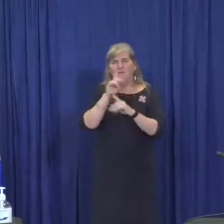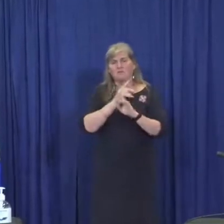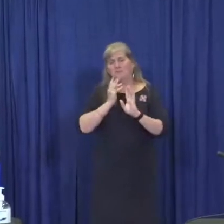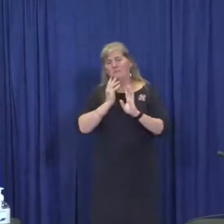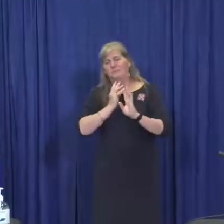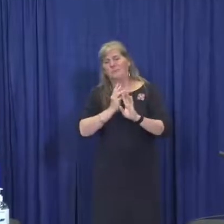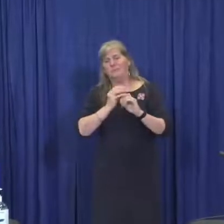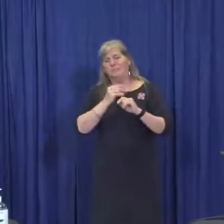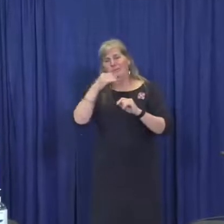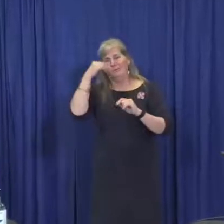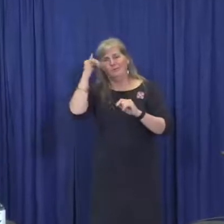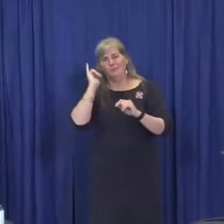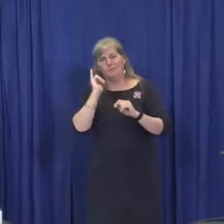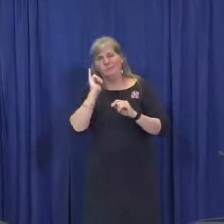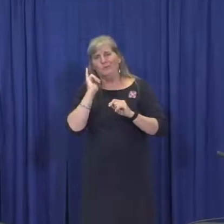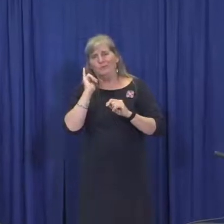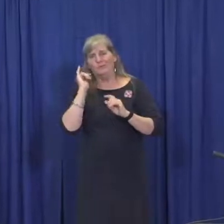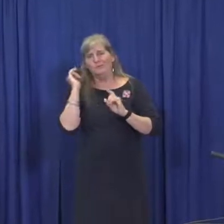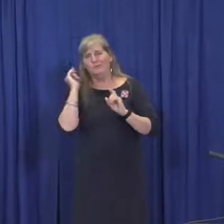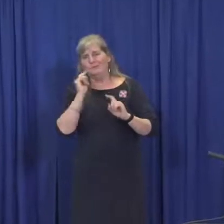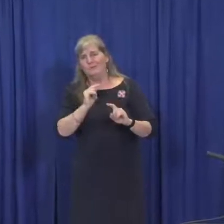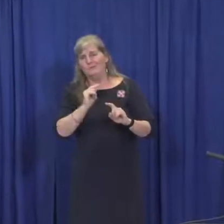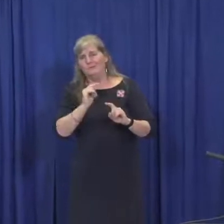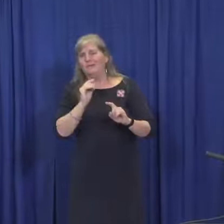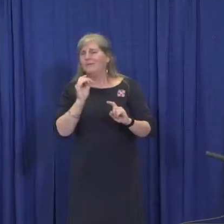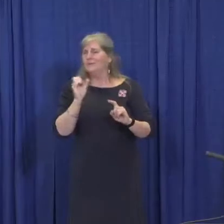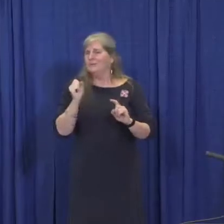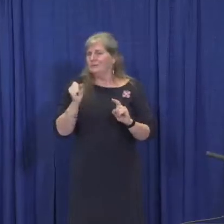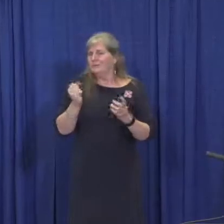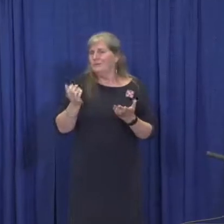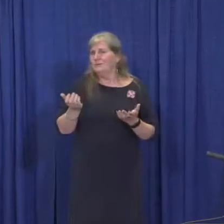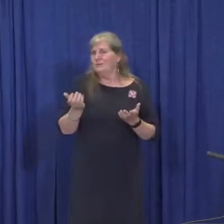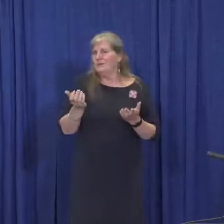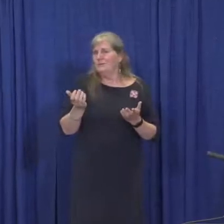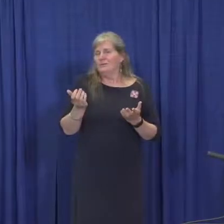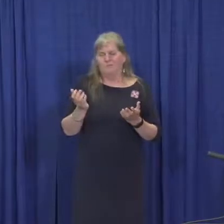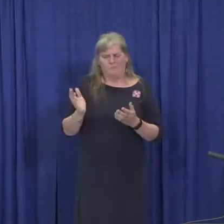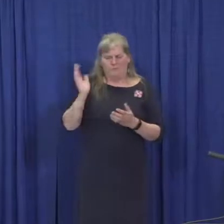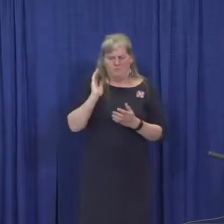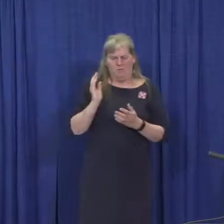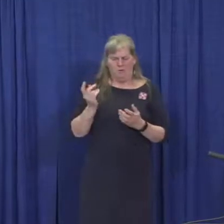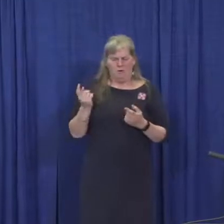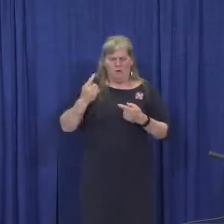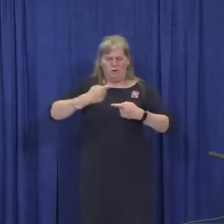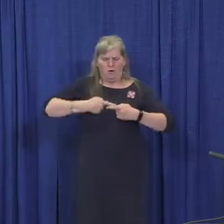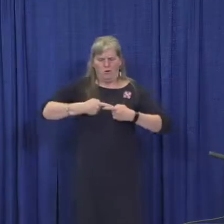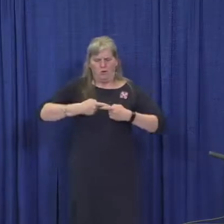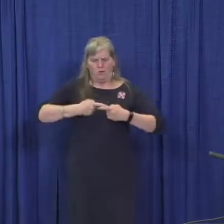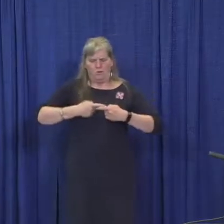is close to 100,000 units. The last time was because of a